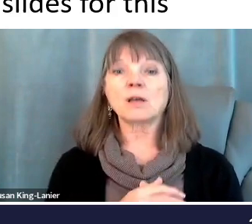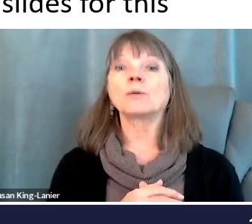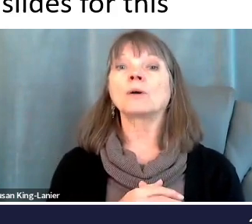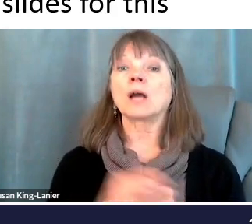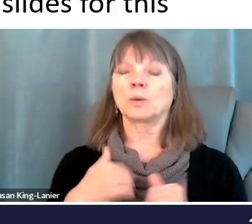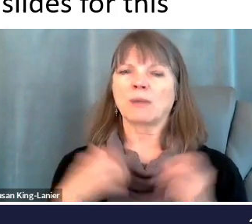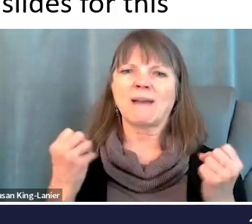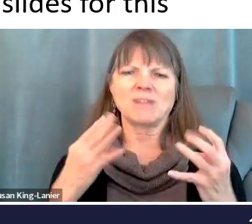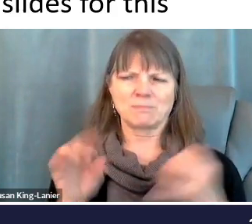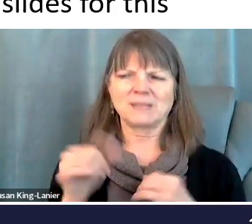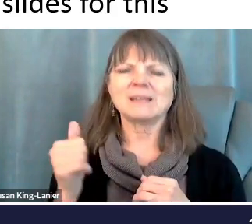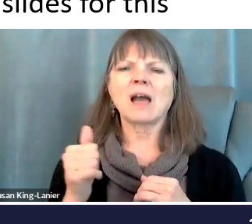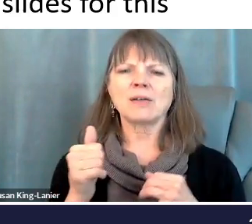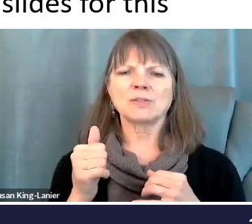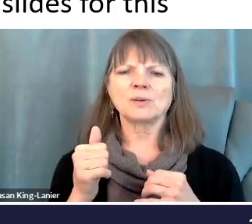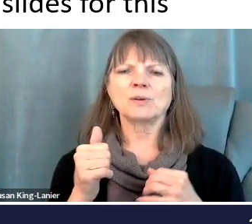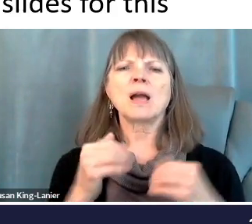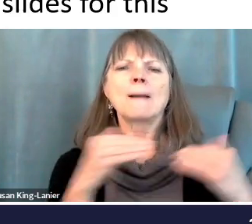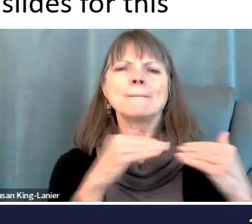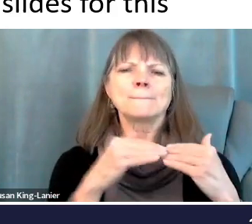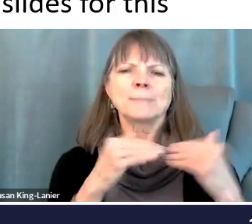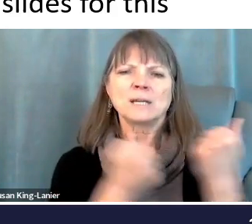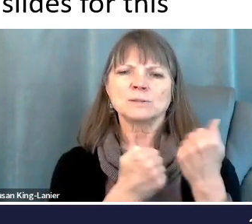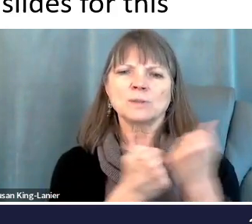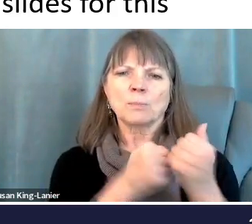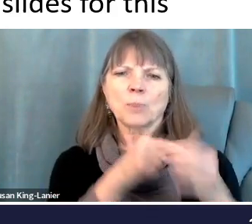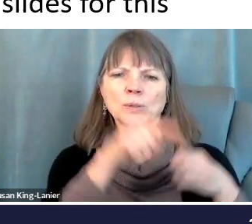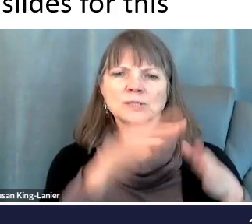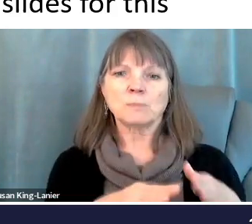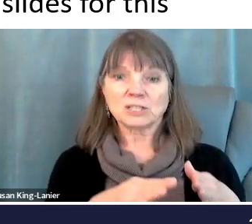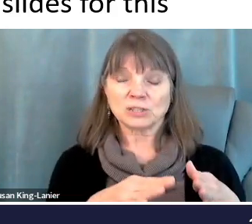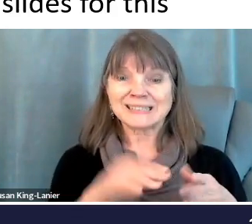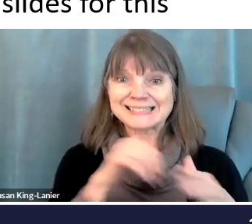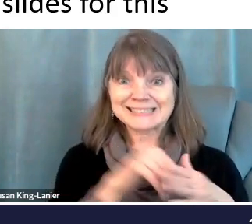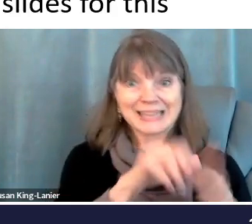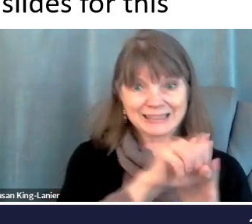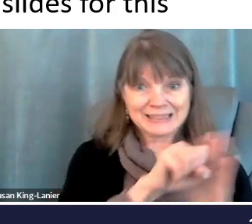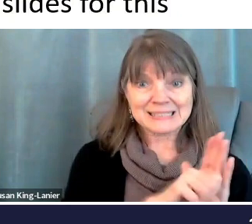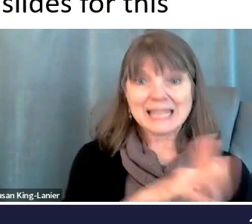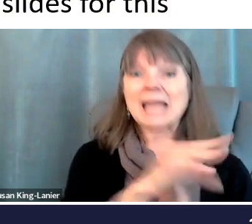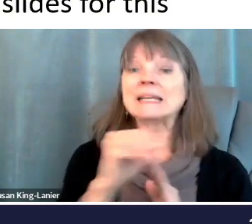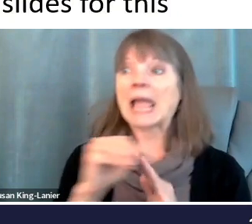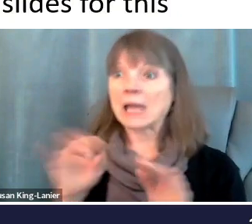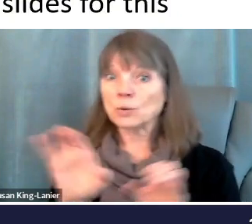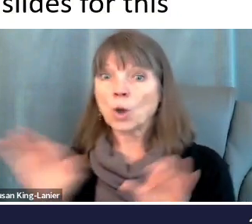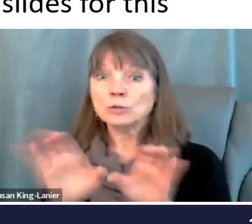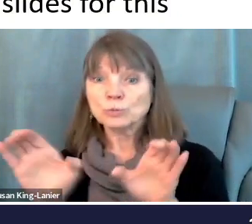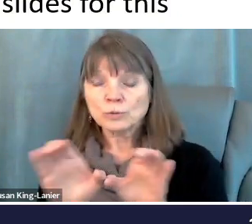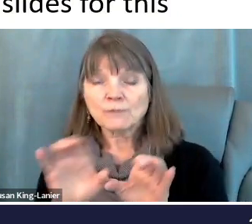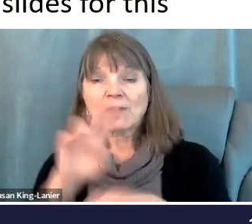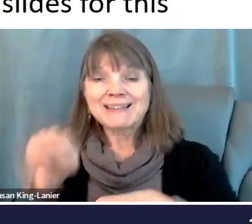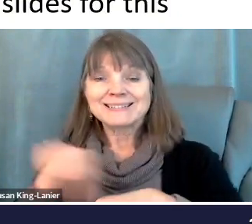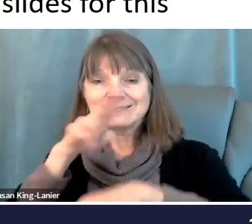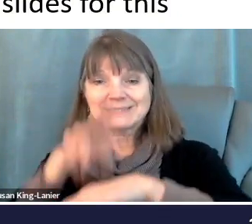And then we do have many other peer support specialists who are certified in their state and also some who are certified nationally as well who can help.